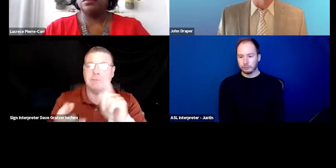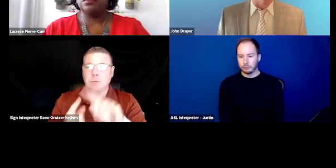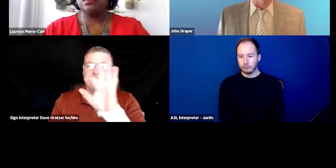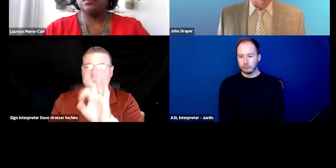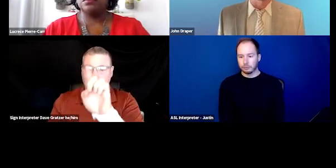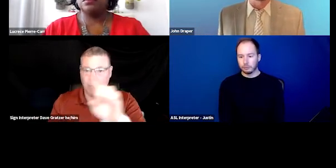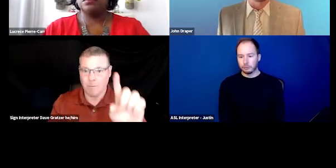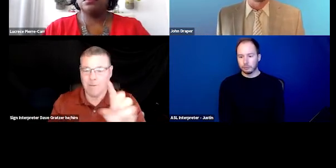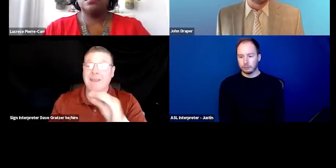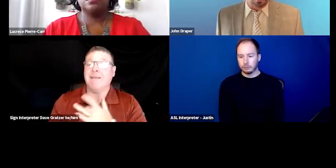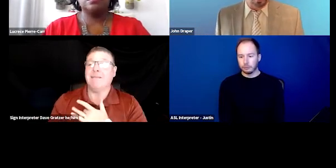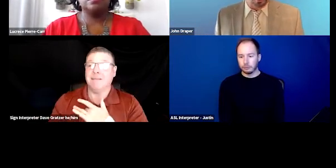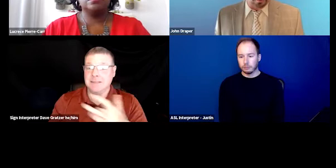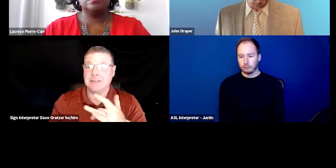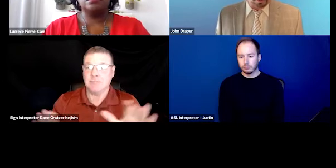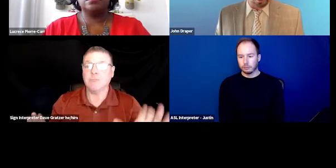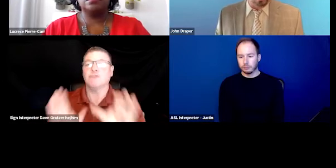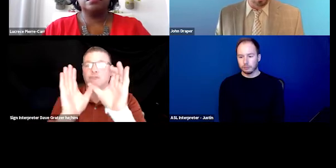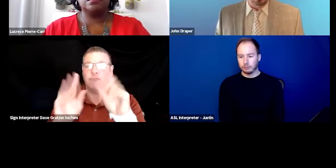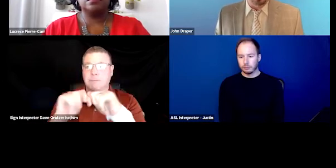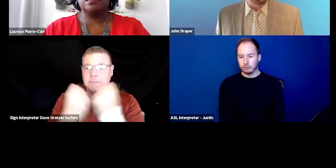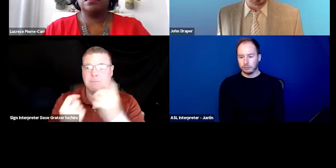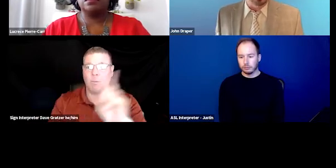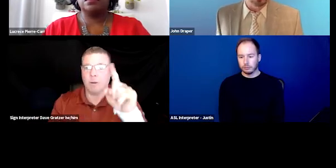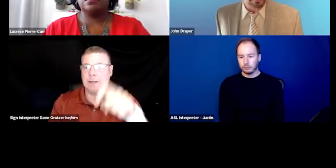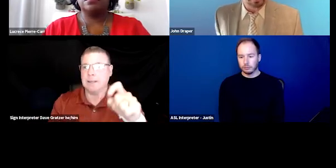and typically mobile crisis teams where needed. Next slide please.